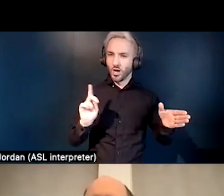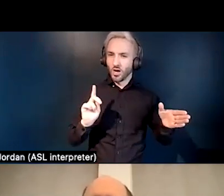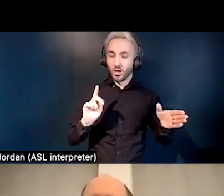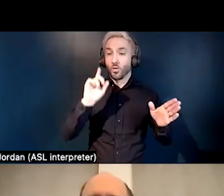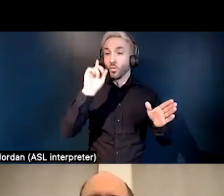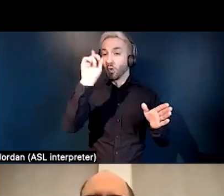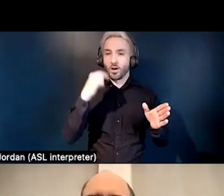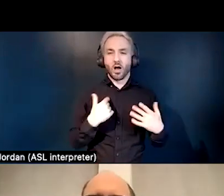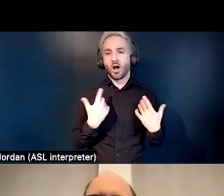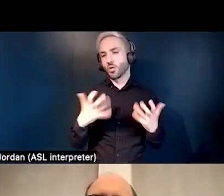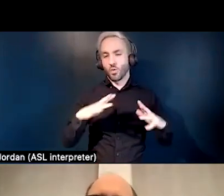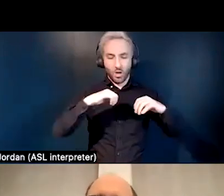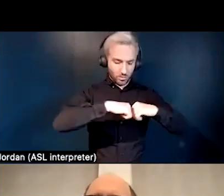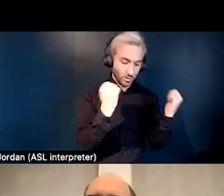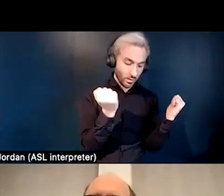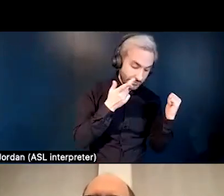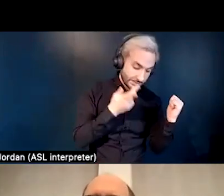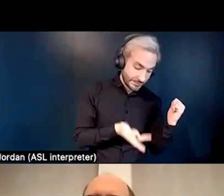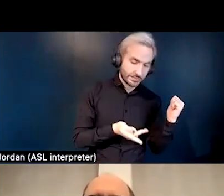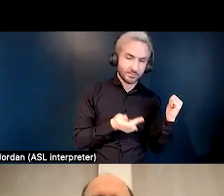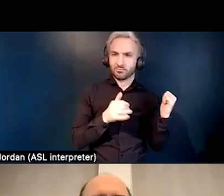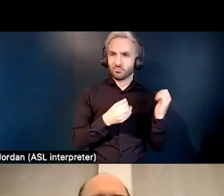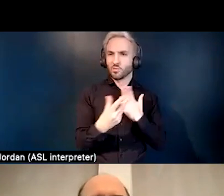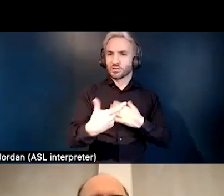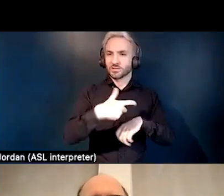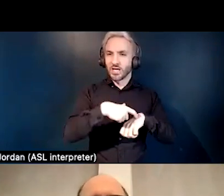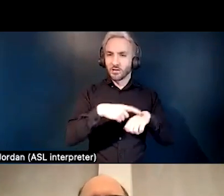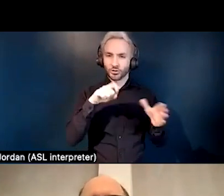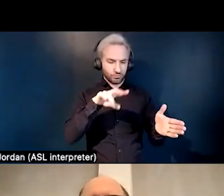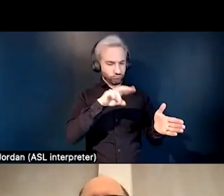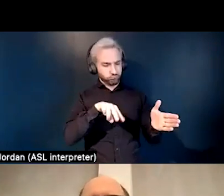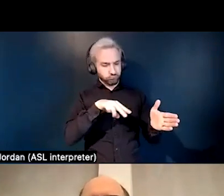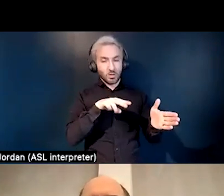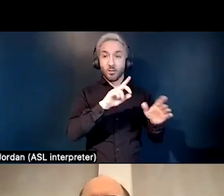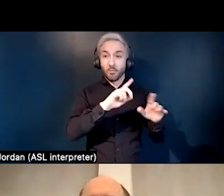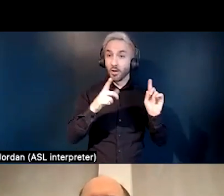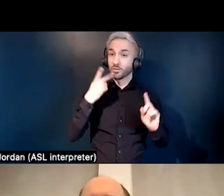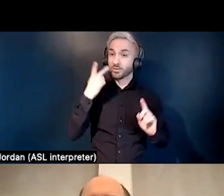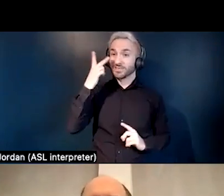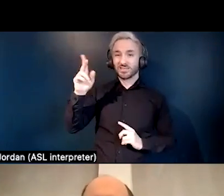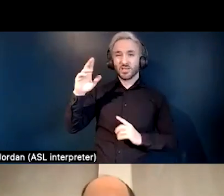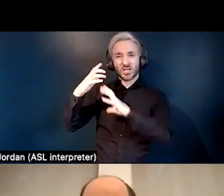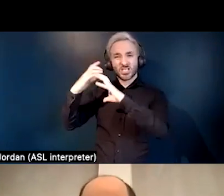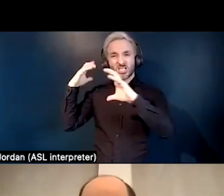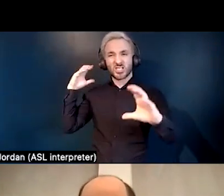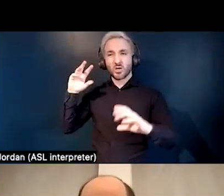to know what's inside of it. But increasingly, a lot of warehouses are set up with machine-readable